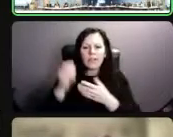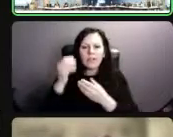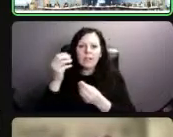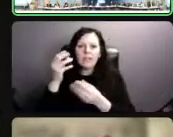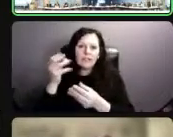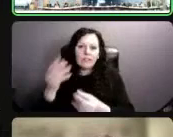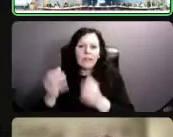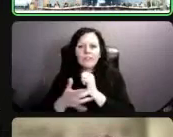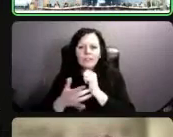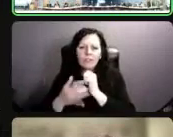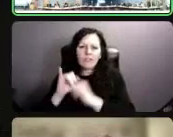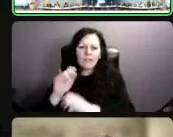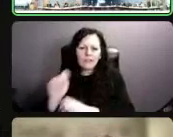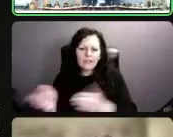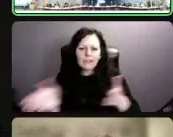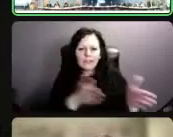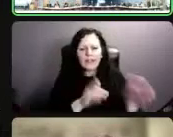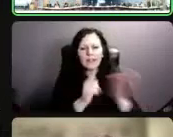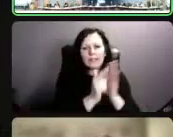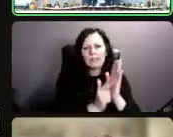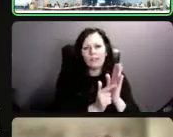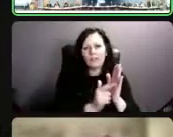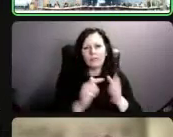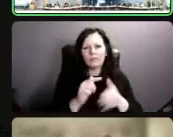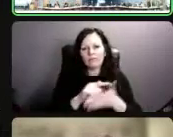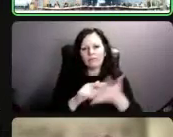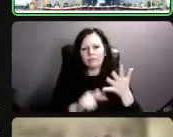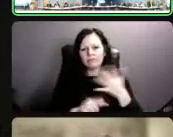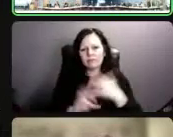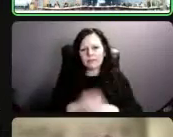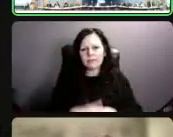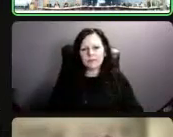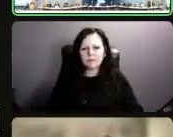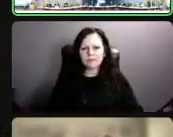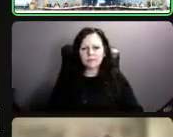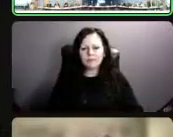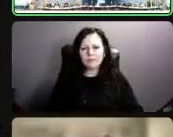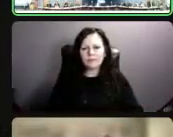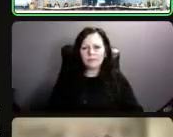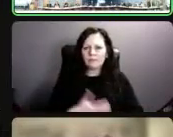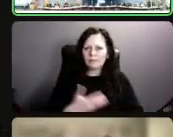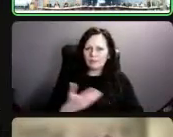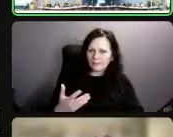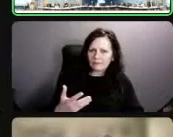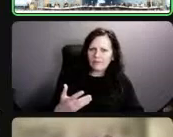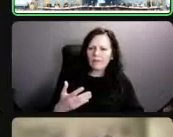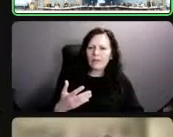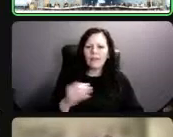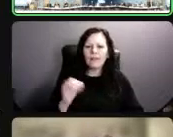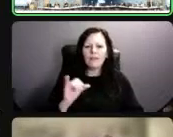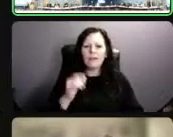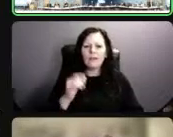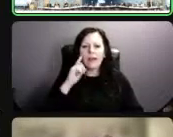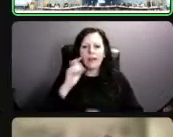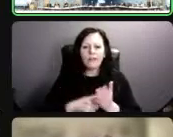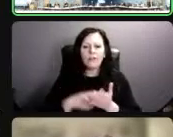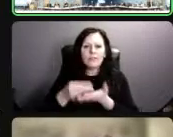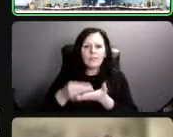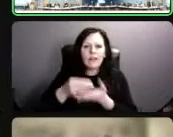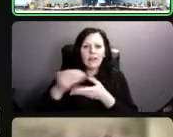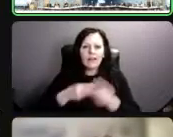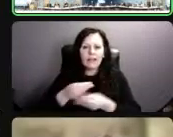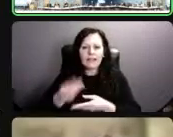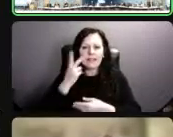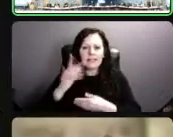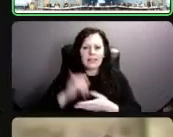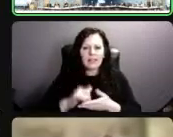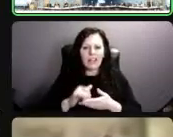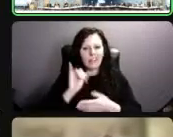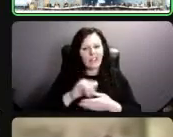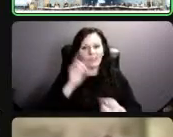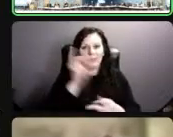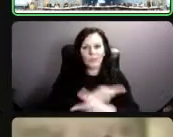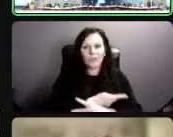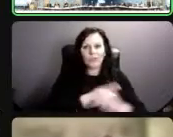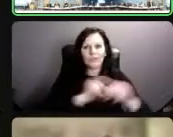YOU WILL LEARN ABOUT RECRUITING